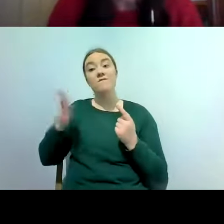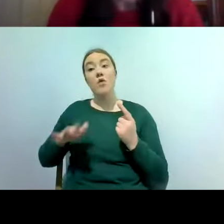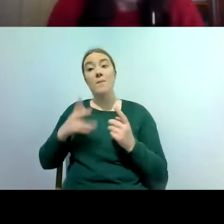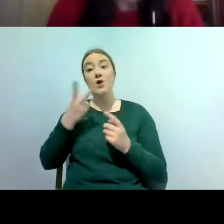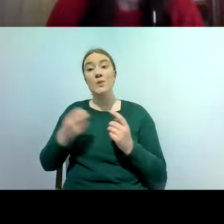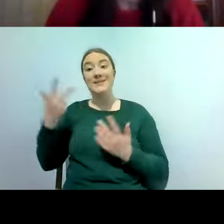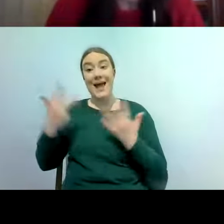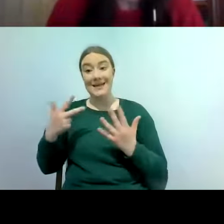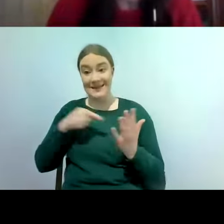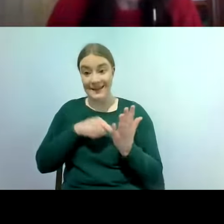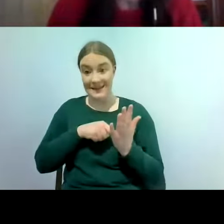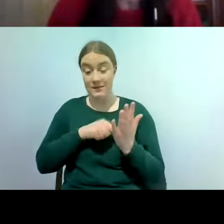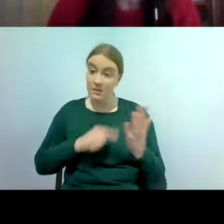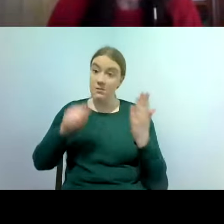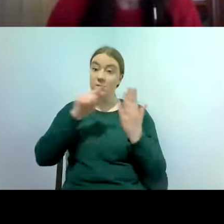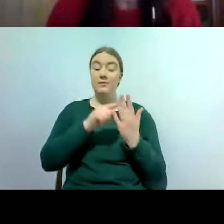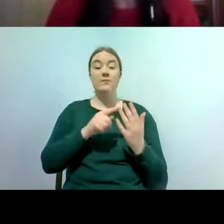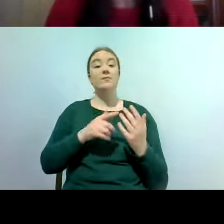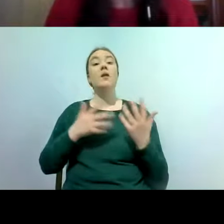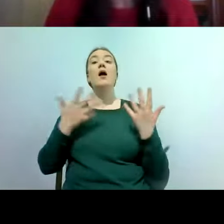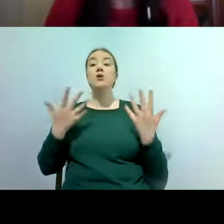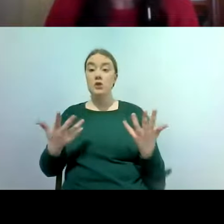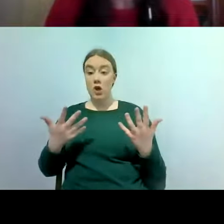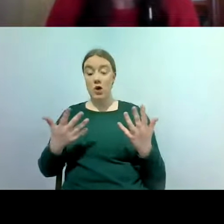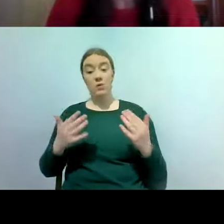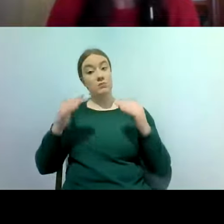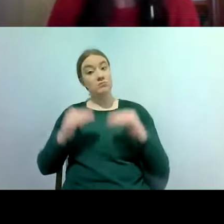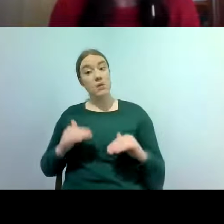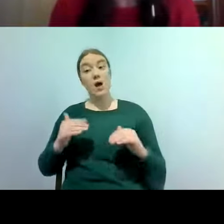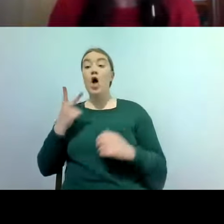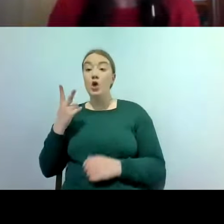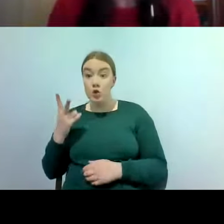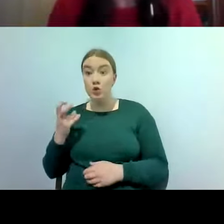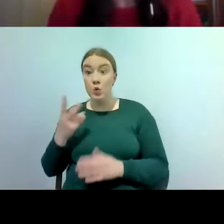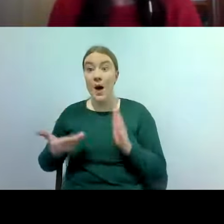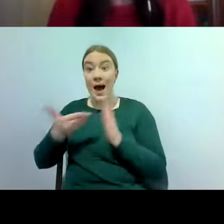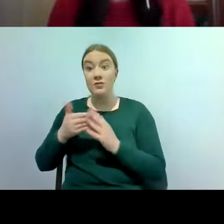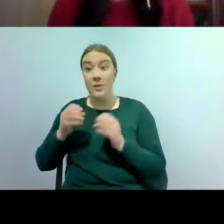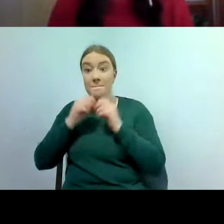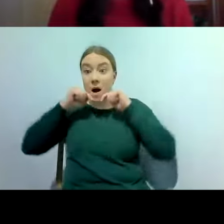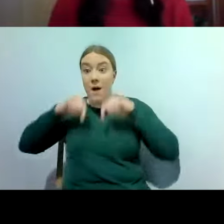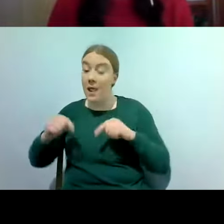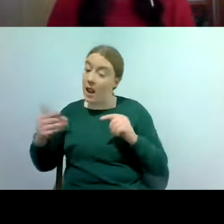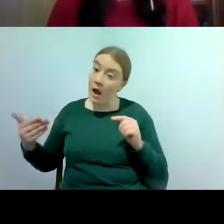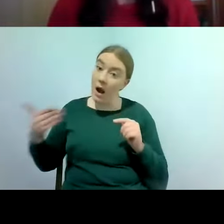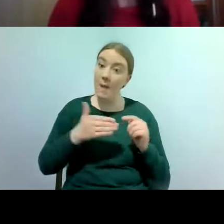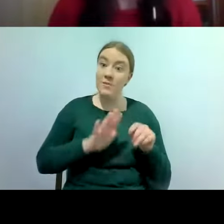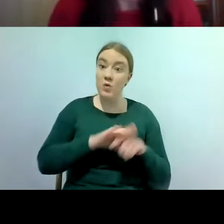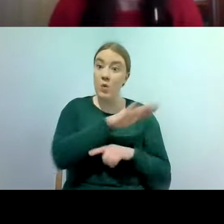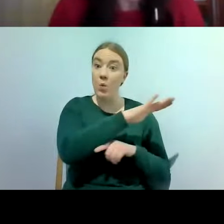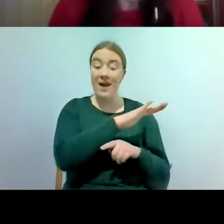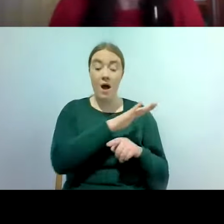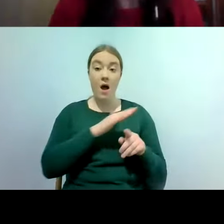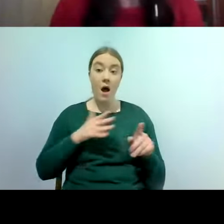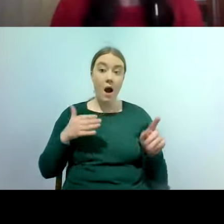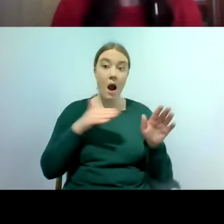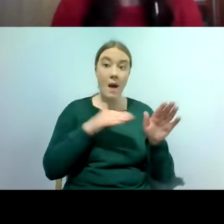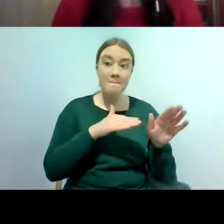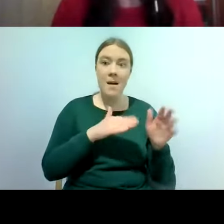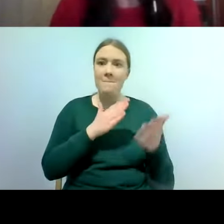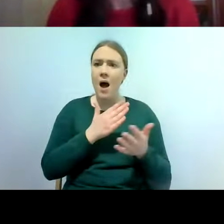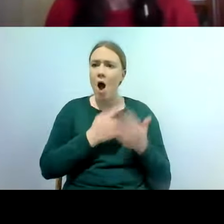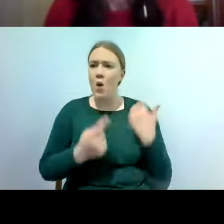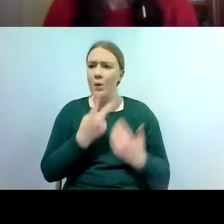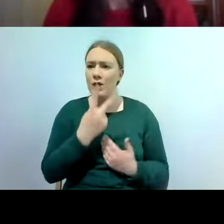so we had two more barbel approach the weir for poetic but this time only two fish ascended so it